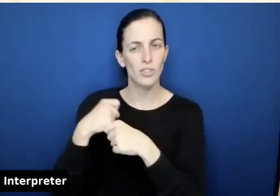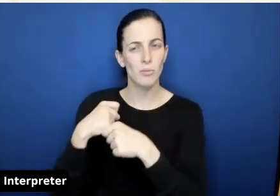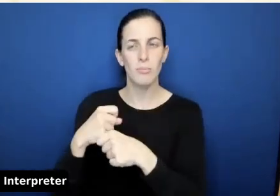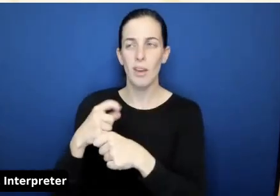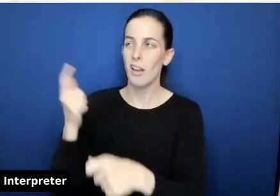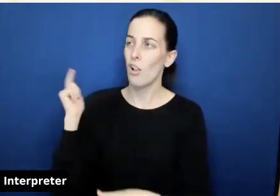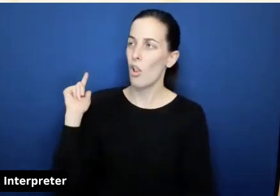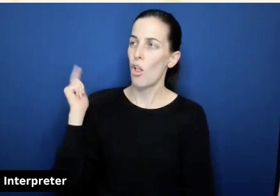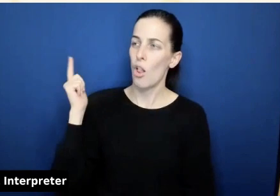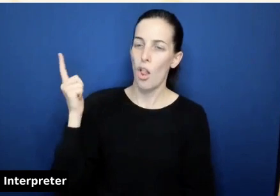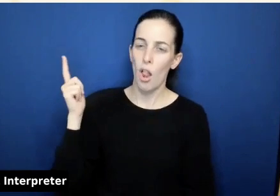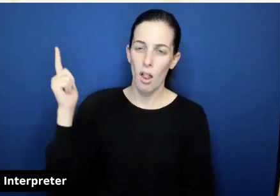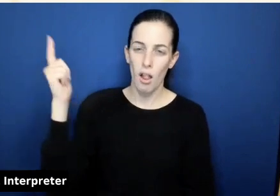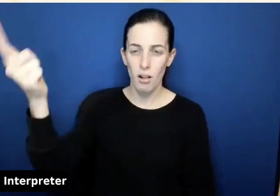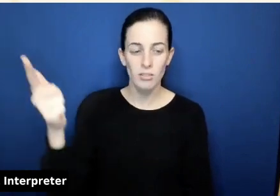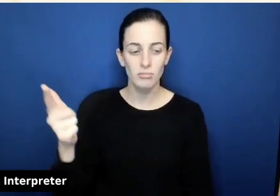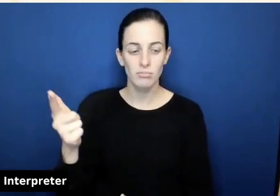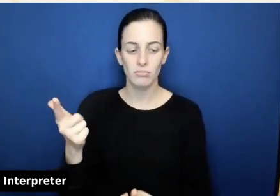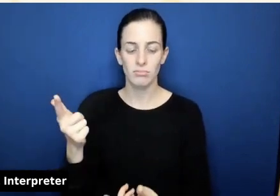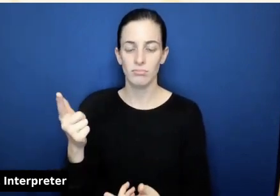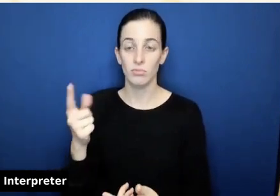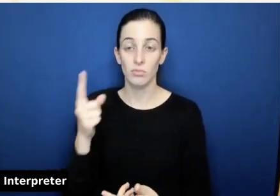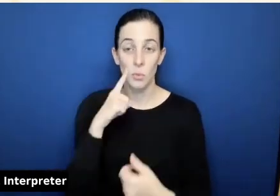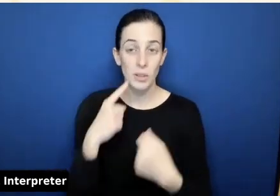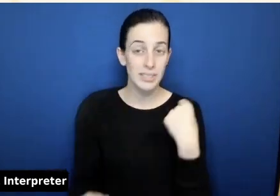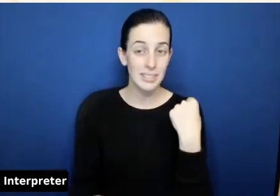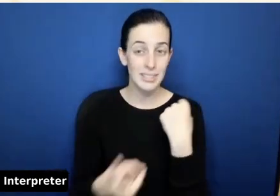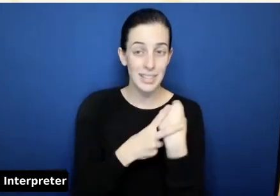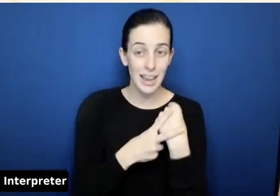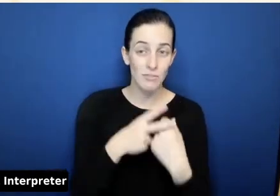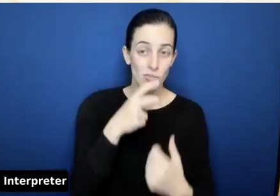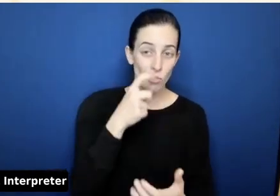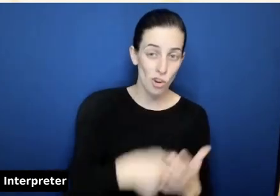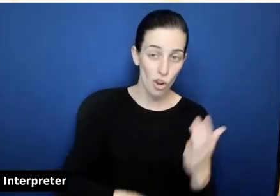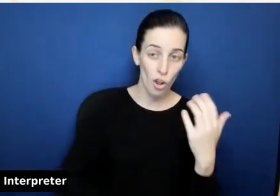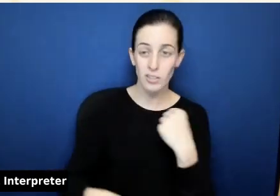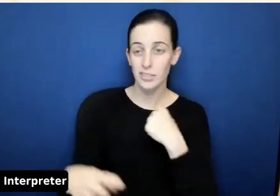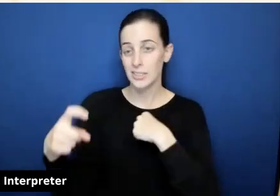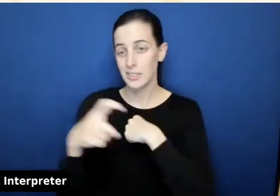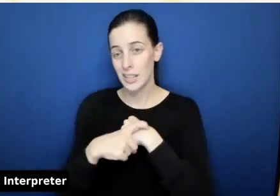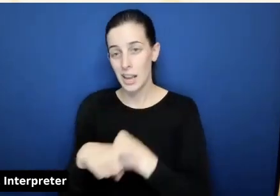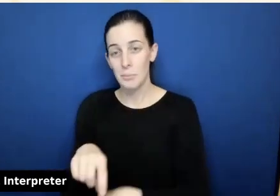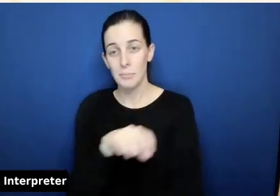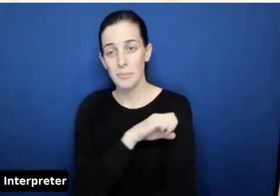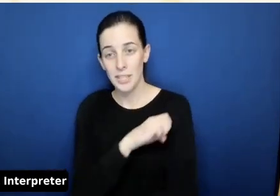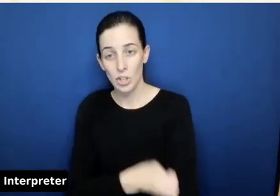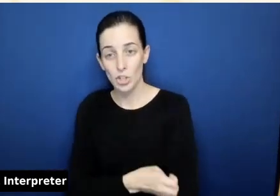to save the cost, time, and effort exponentially, if accessibility is considered from day one.